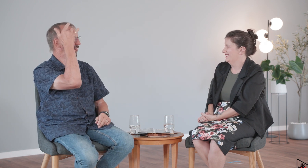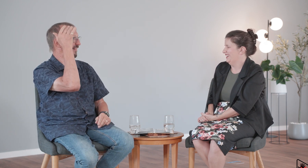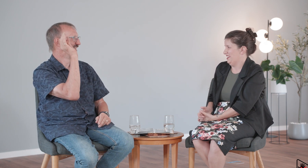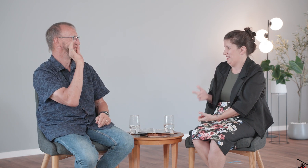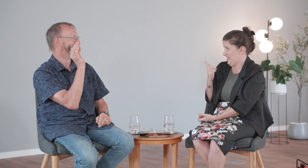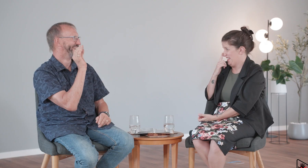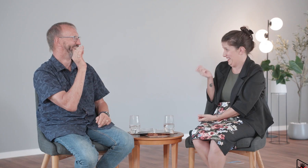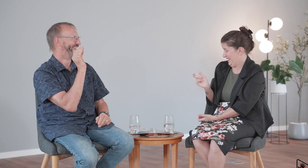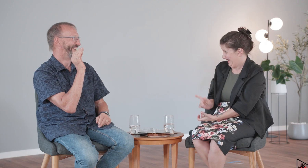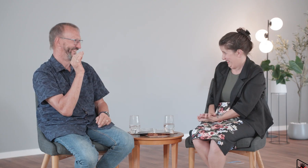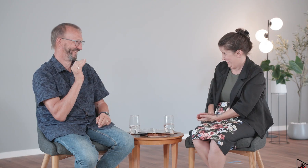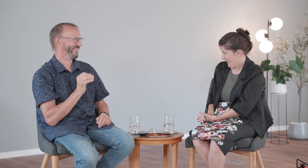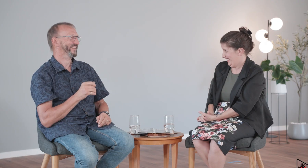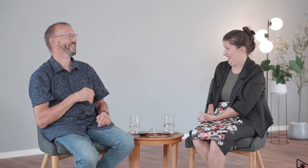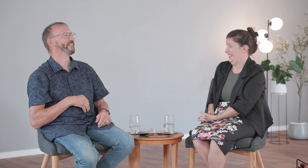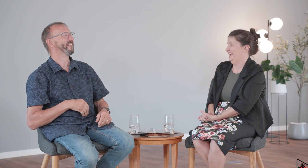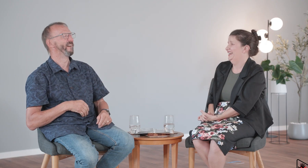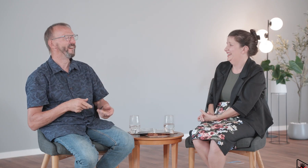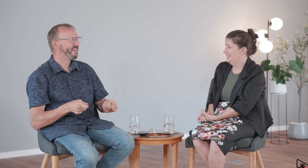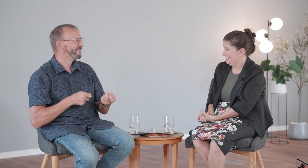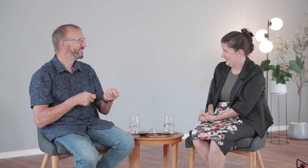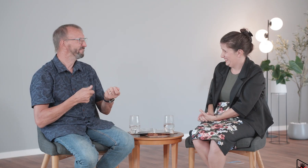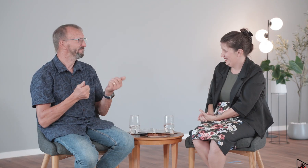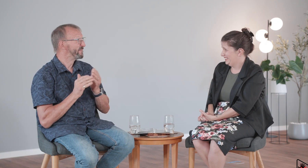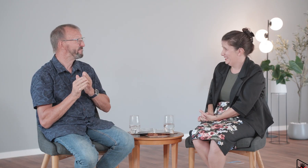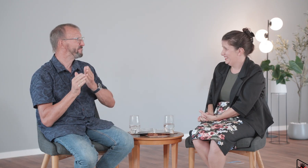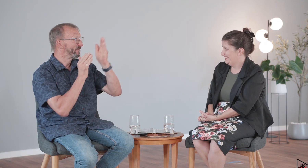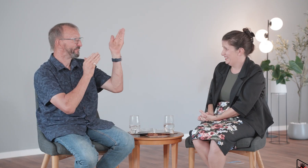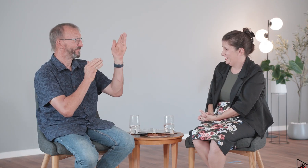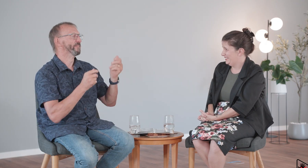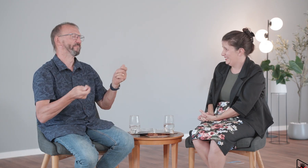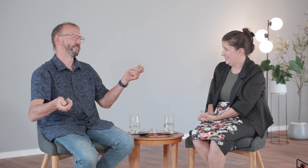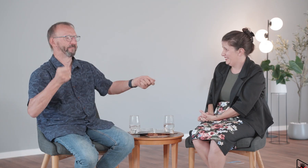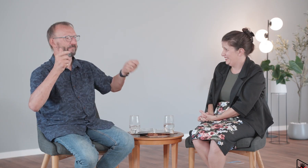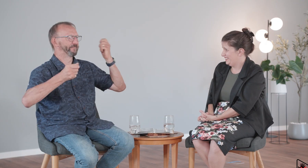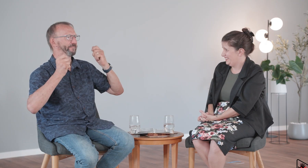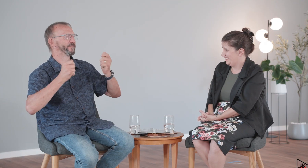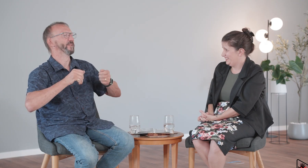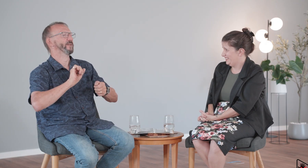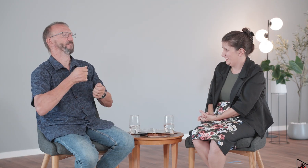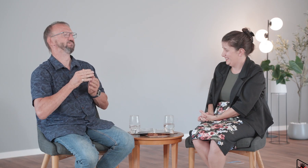normal size again. The Deaf guys had no idea what was happening. I just said to everyone, "Okay,